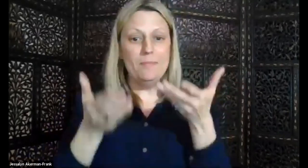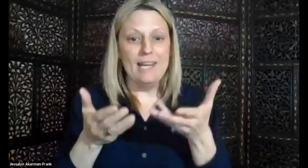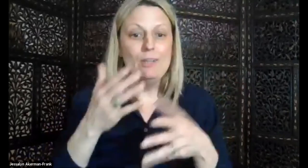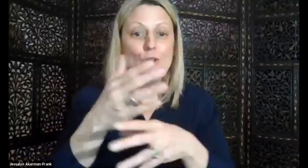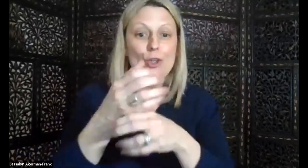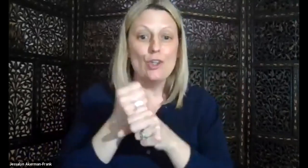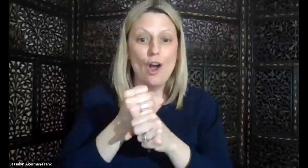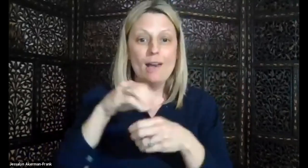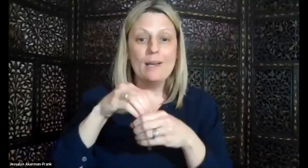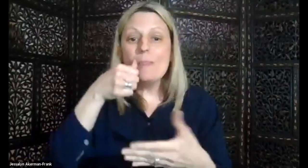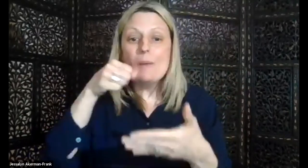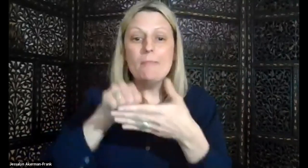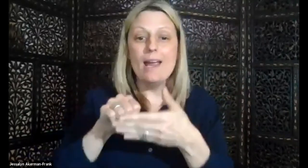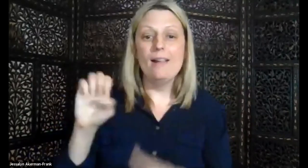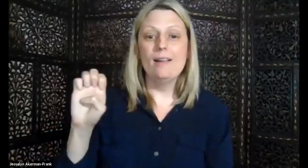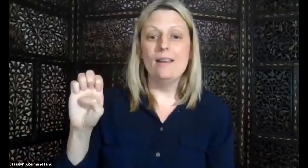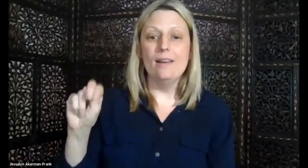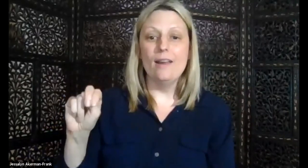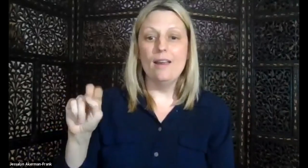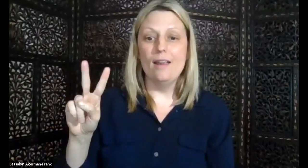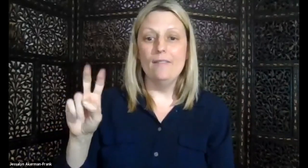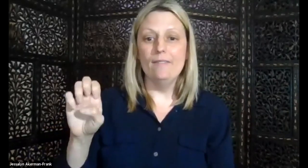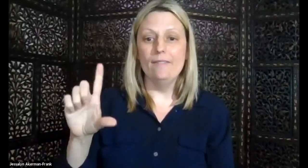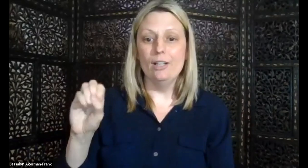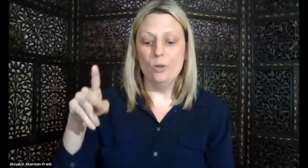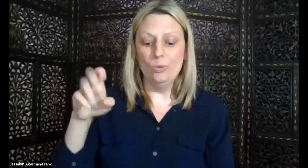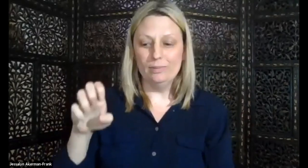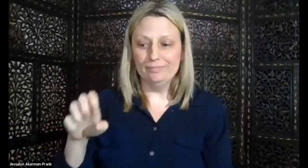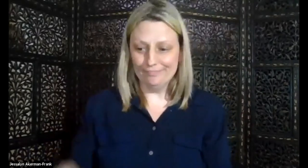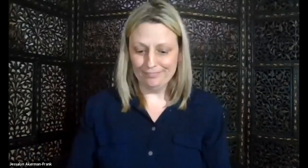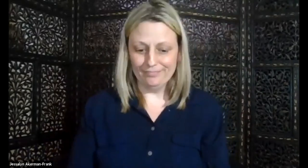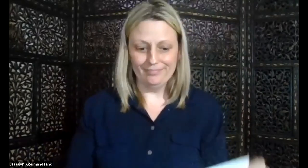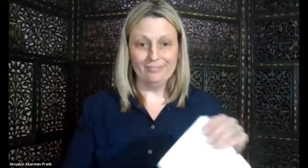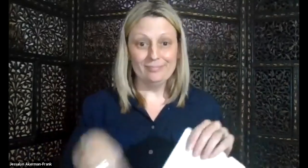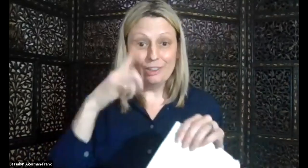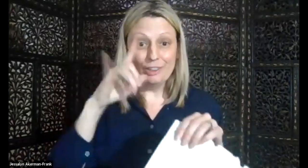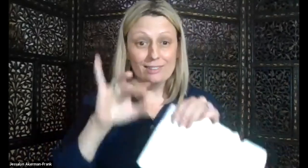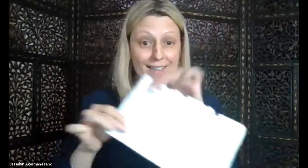We can discussion the census 2020 and the concerns that have arisen with that.